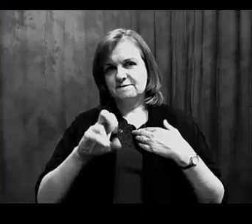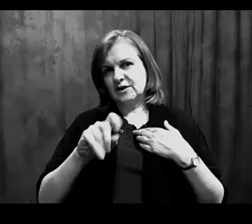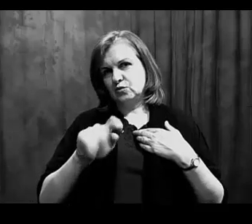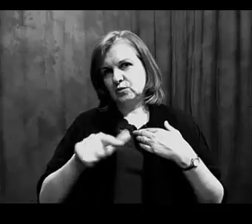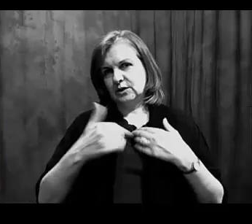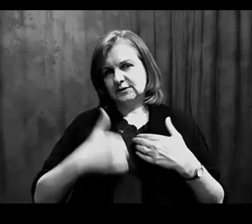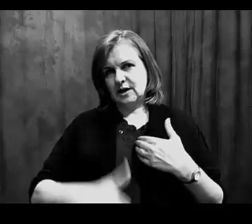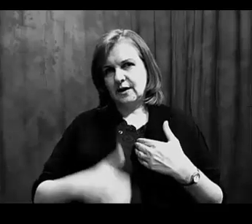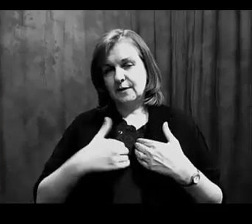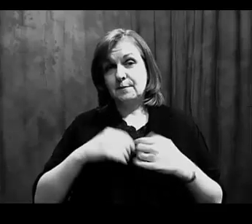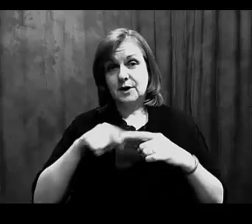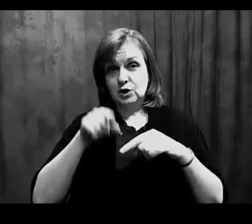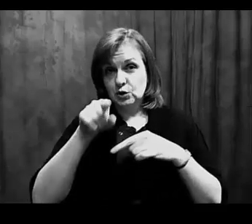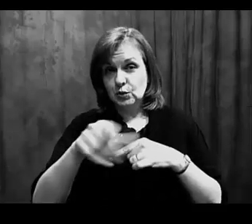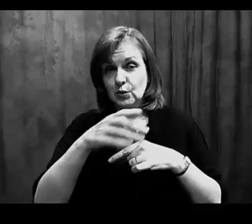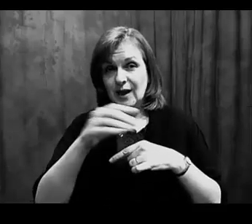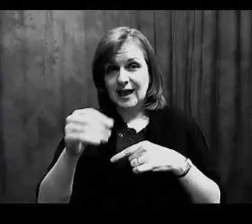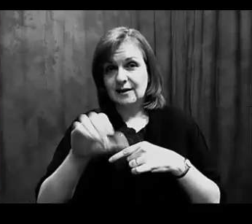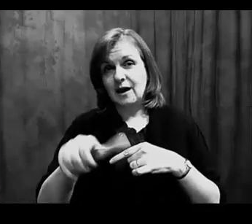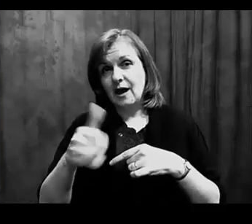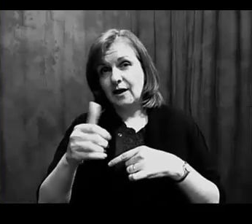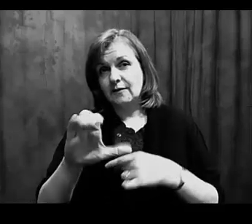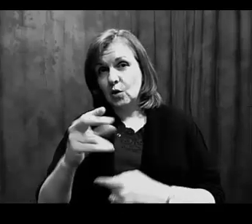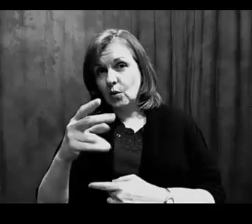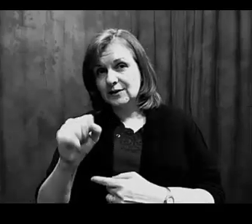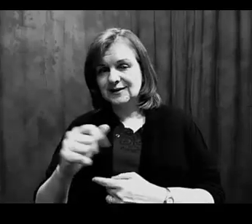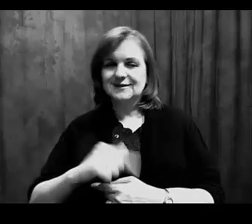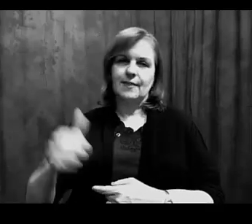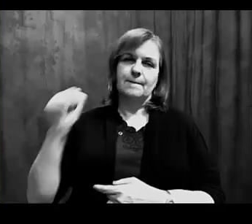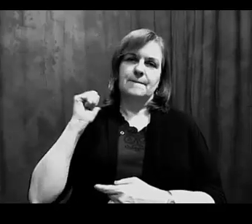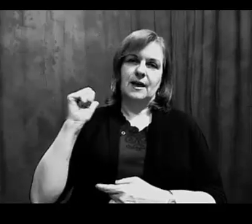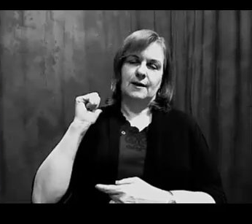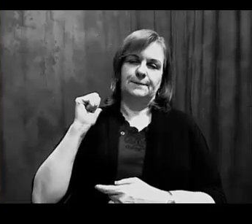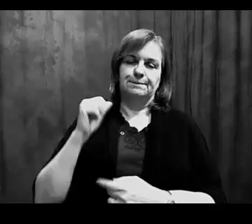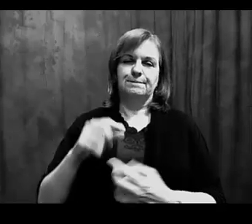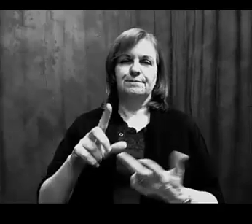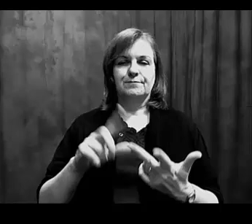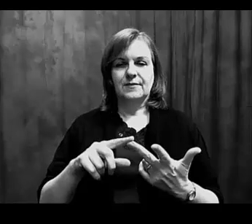in you and in chordates it's on the dorsal side on the backside